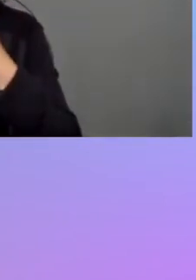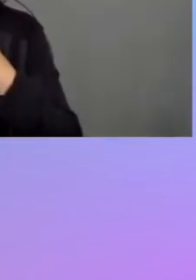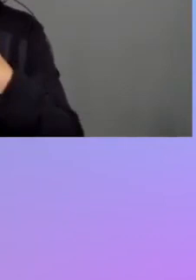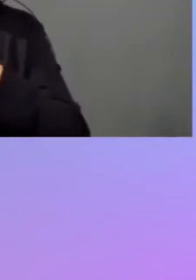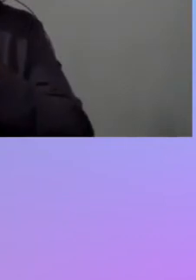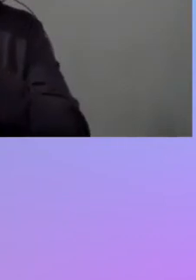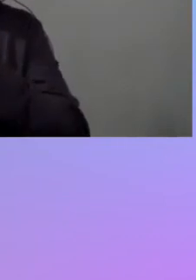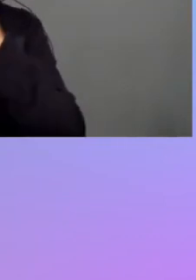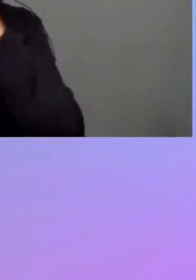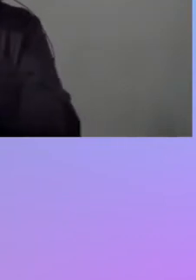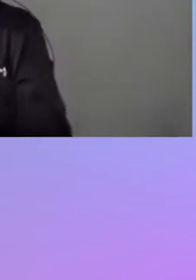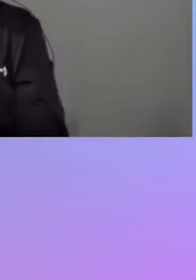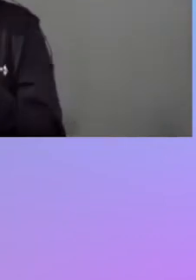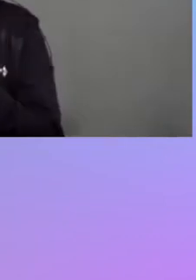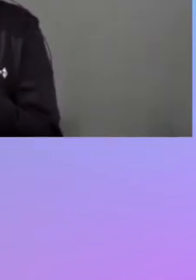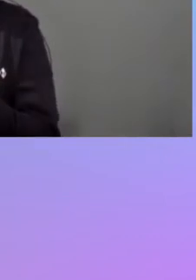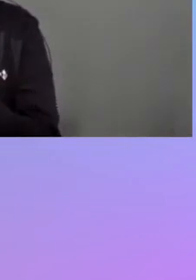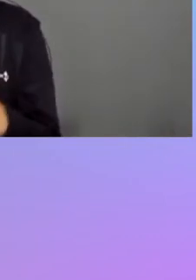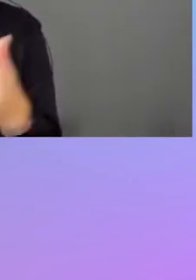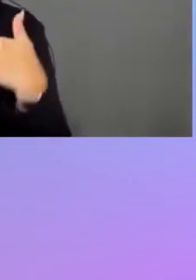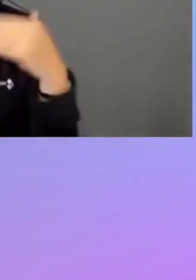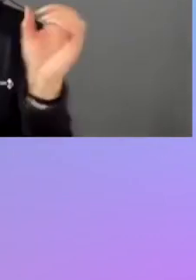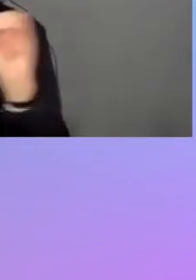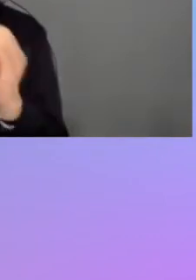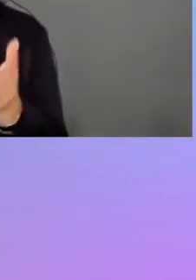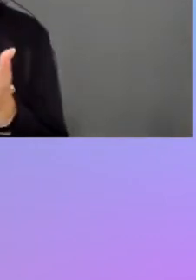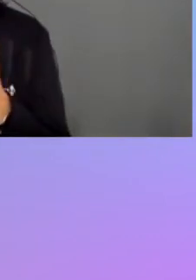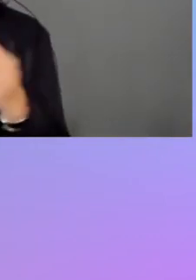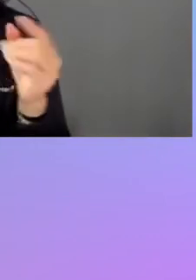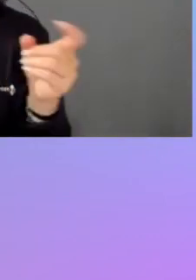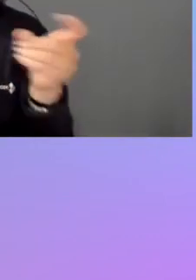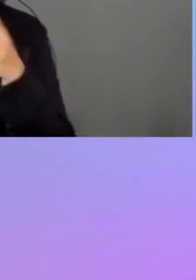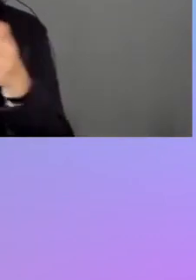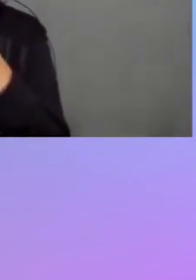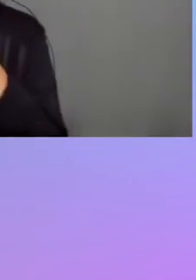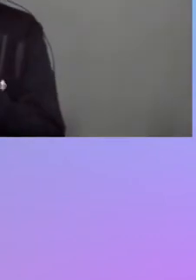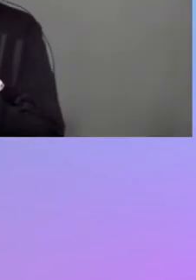accessibility area, we have the ADA standards that state down at 1/2 inch, or how a building needs to be